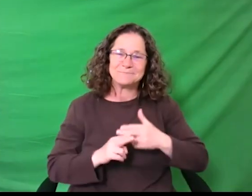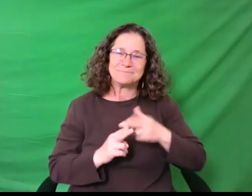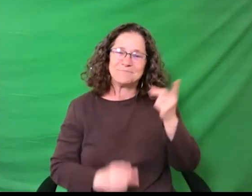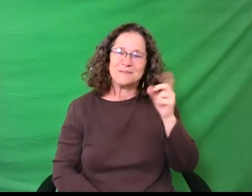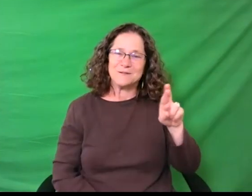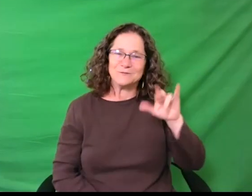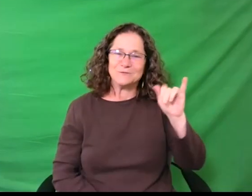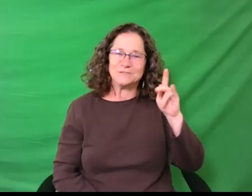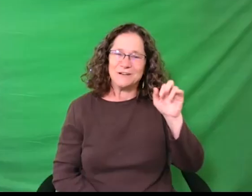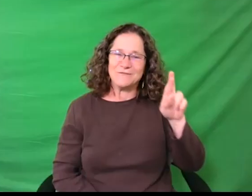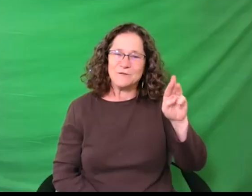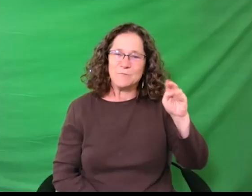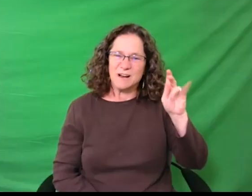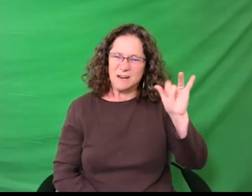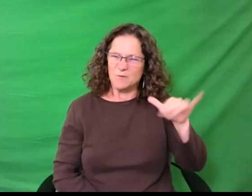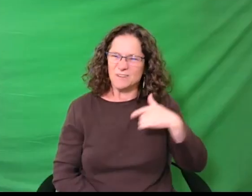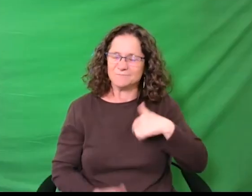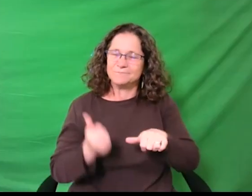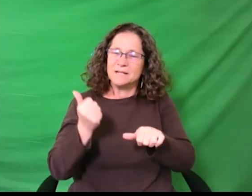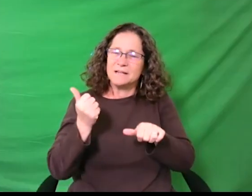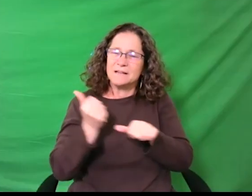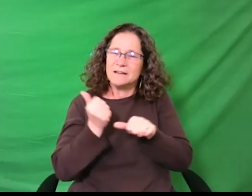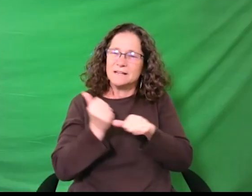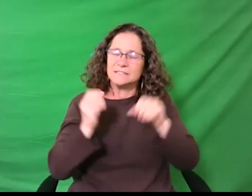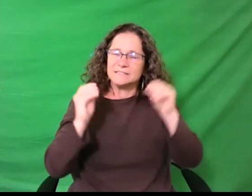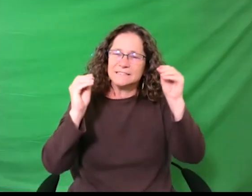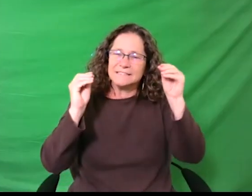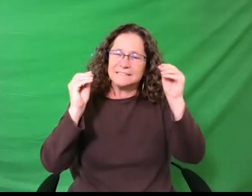I'm an adjunct at Teacher's College Columbia University.